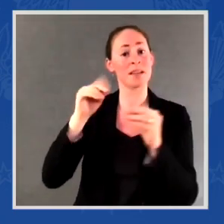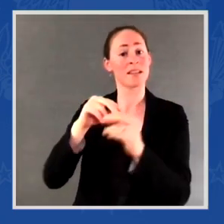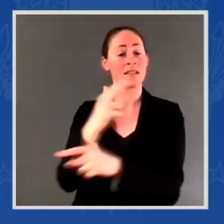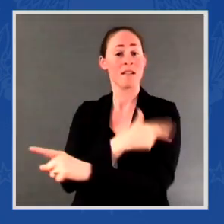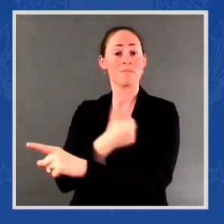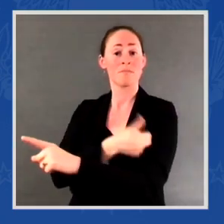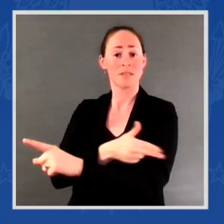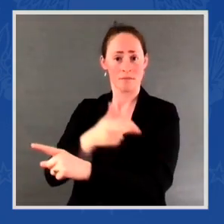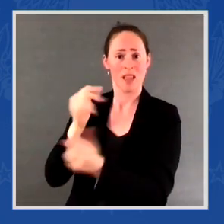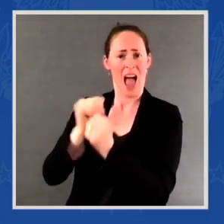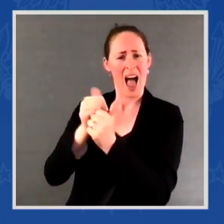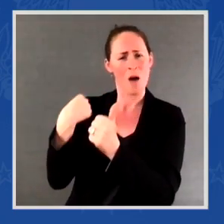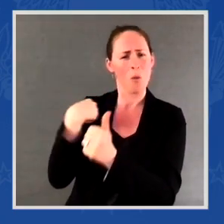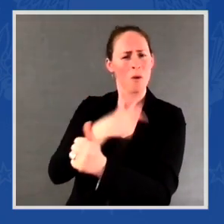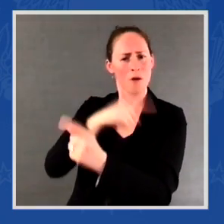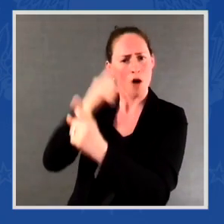and to honor the gift of another day.